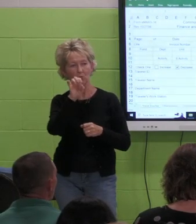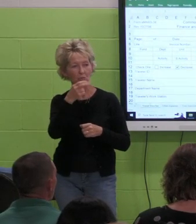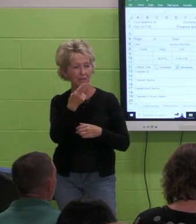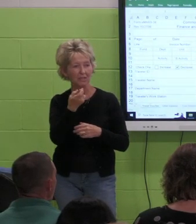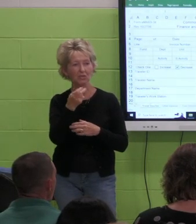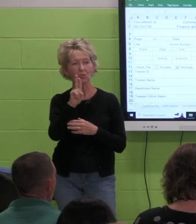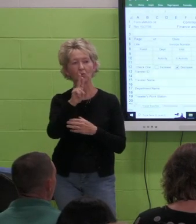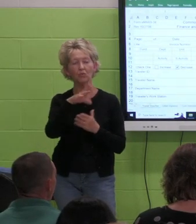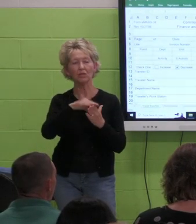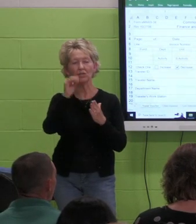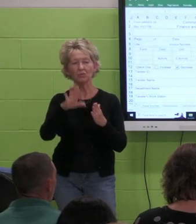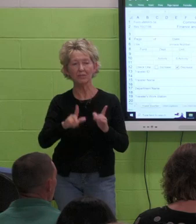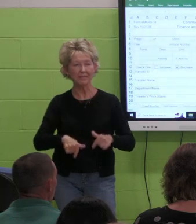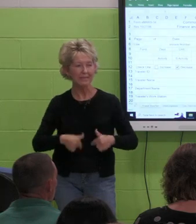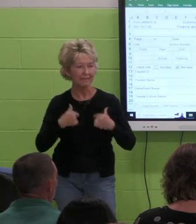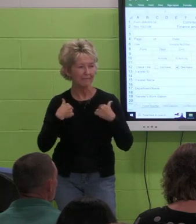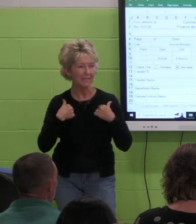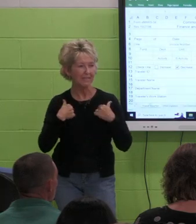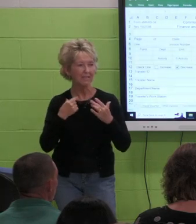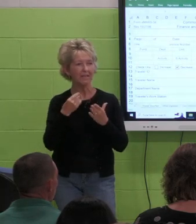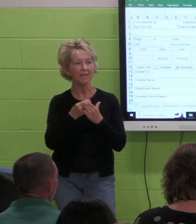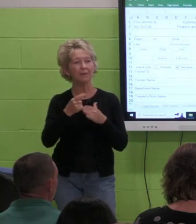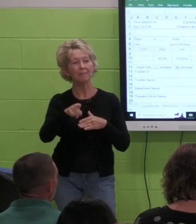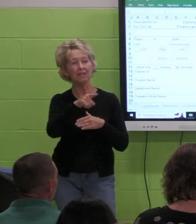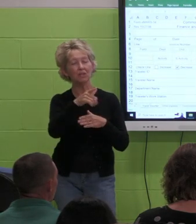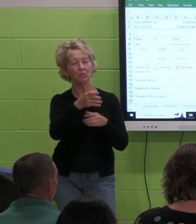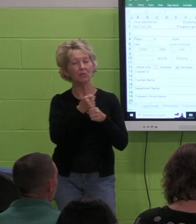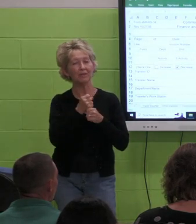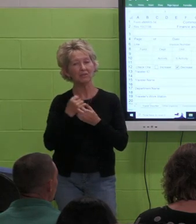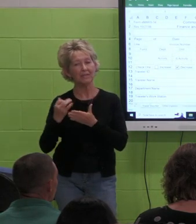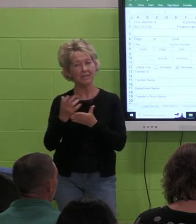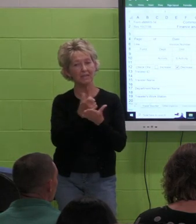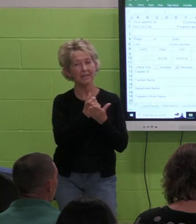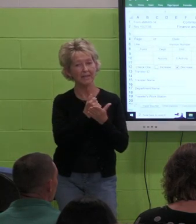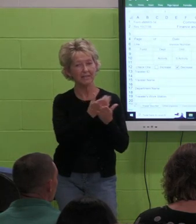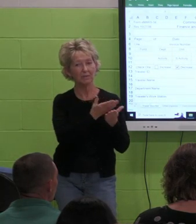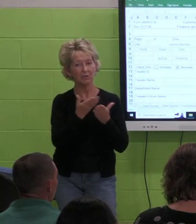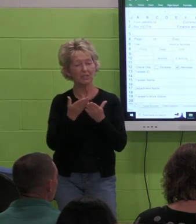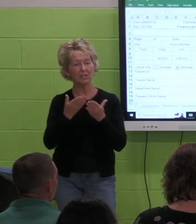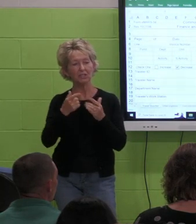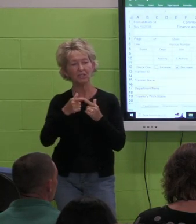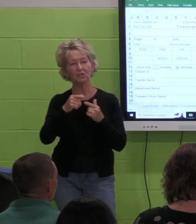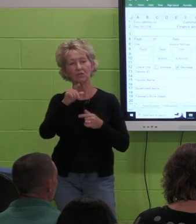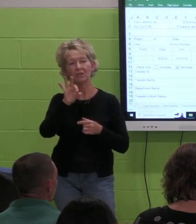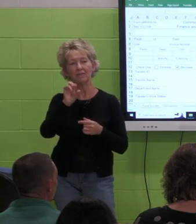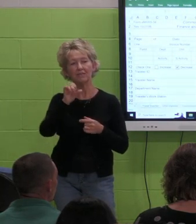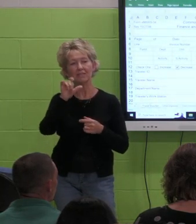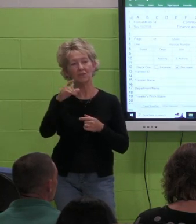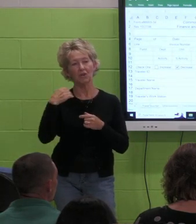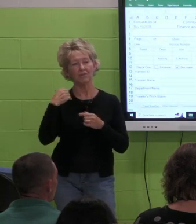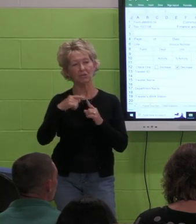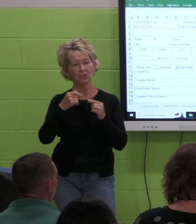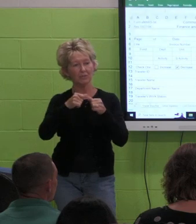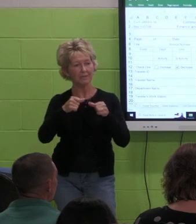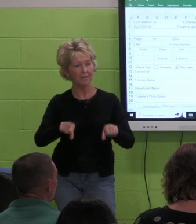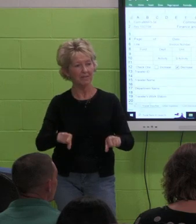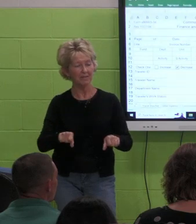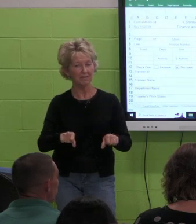student living or it's money that you would actually collect and and bring to the fiscal officer to deposit so I don't have anybody here that has a